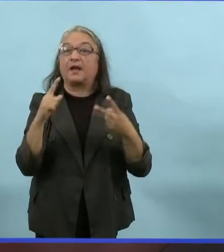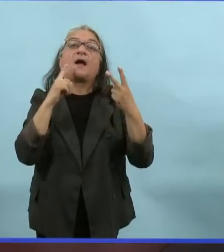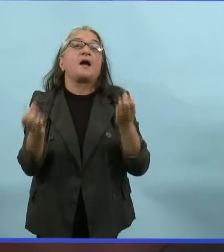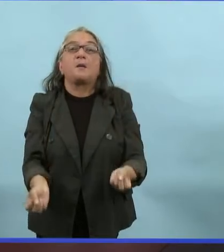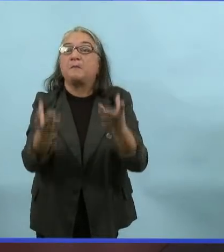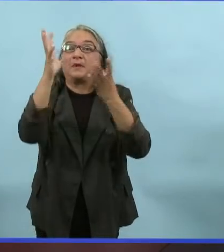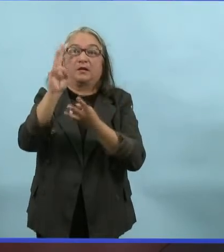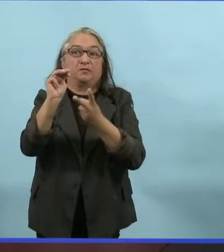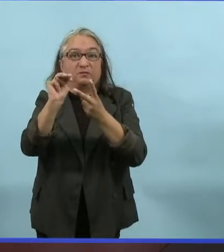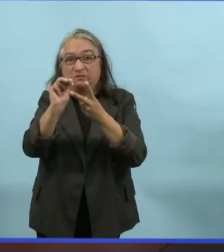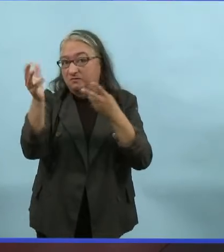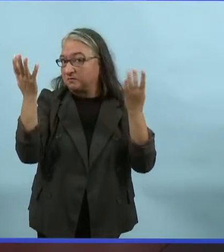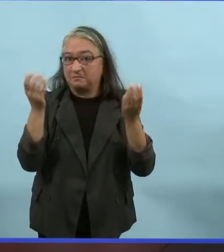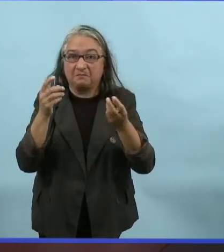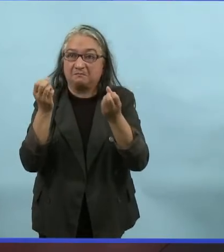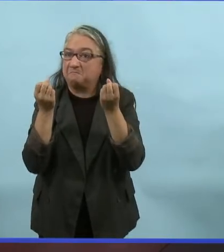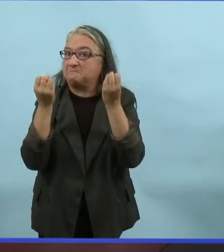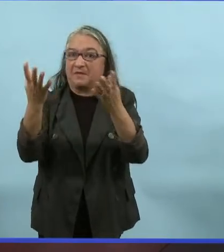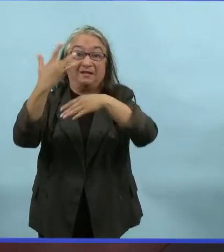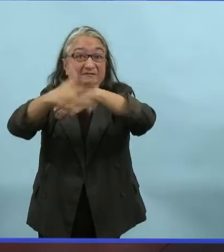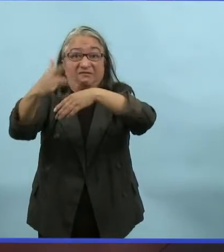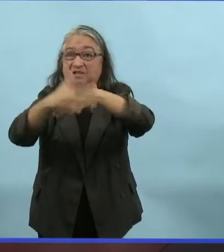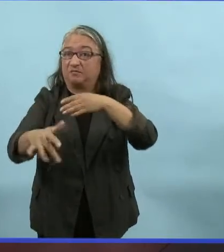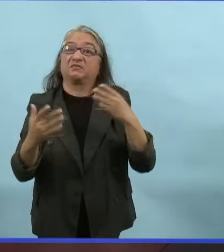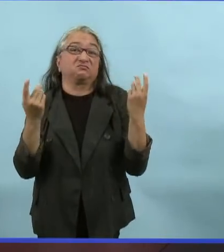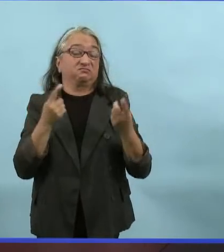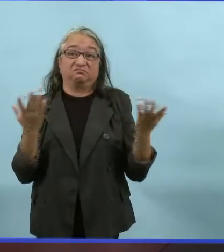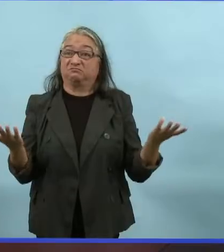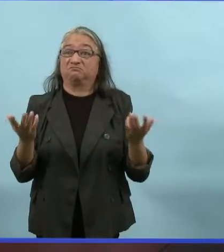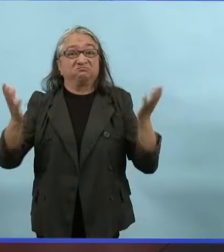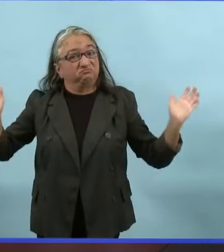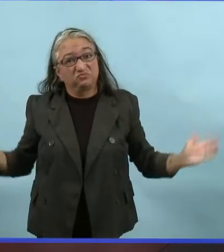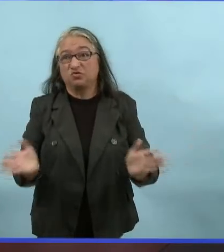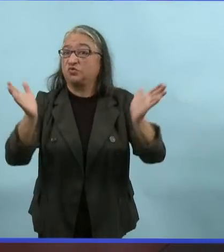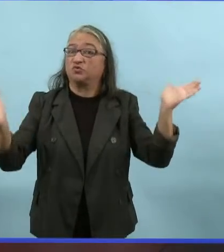so again i encourage everyone to get vaccinated with both doses as soon as you become eligible